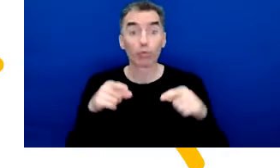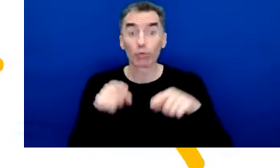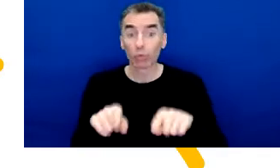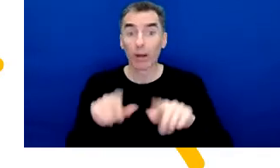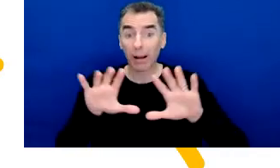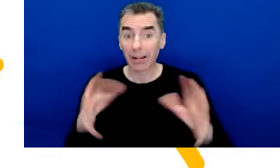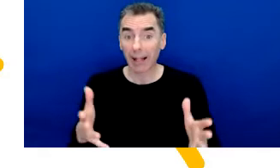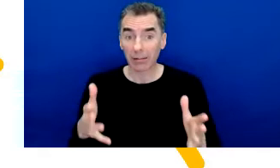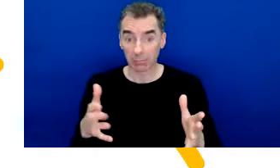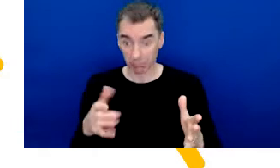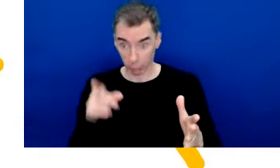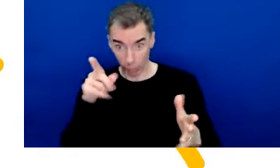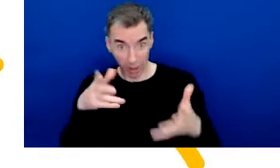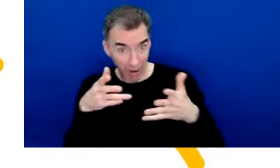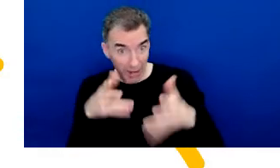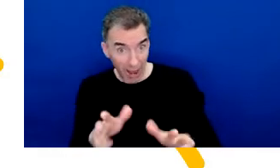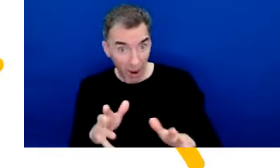Are those allowed to be out or are they not allowed to be out?